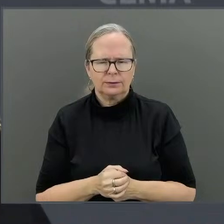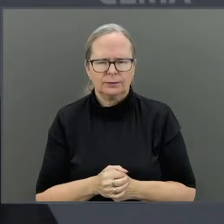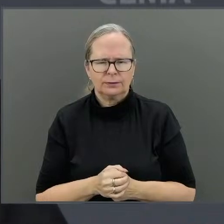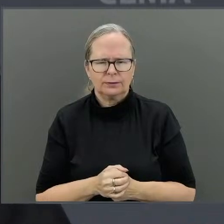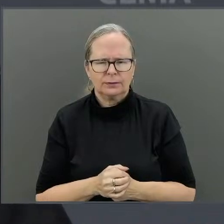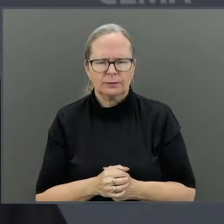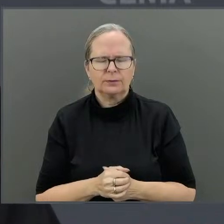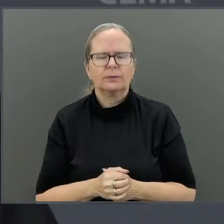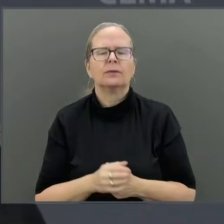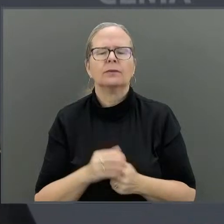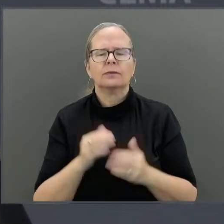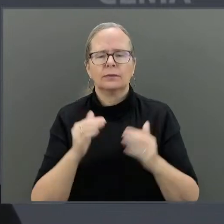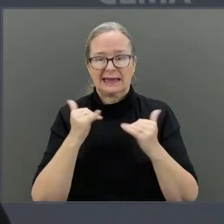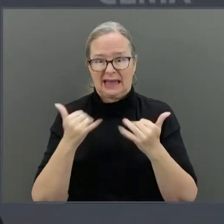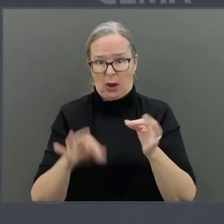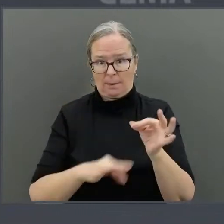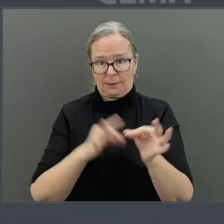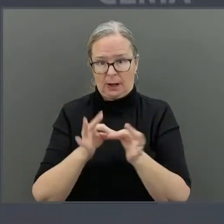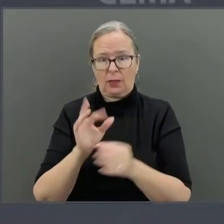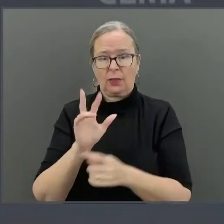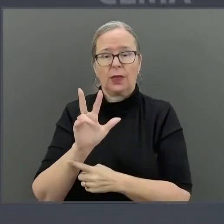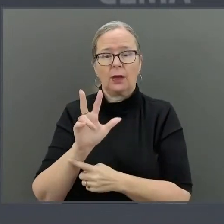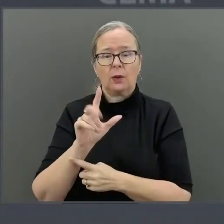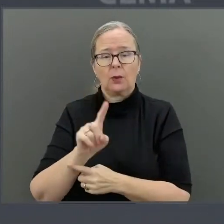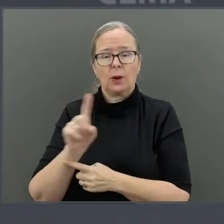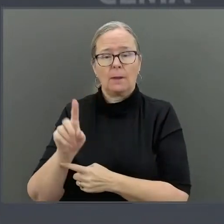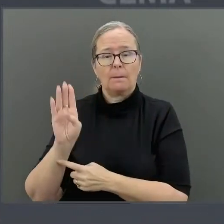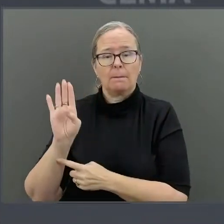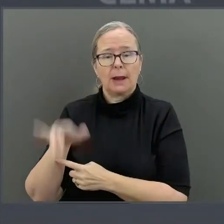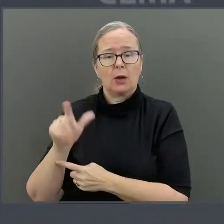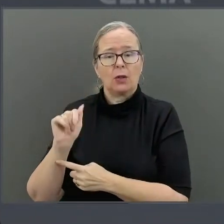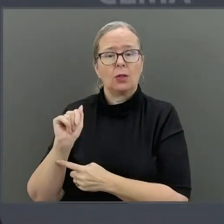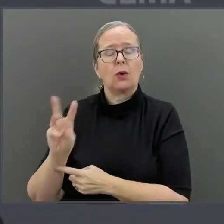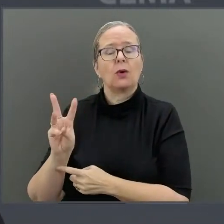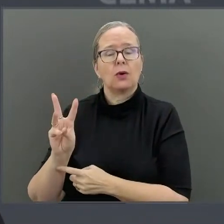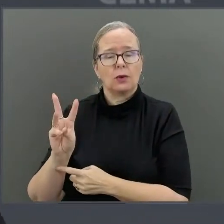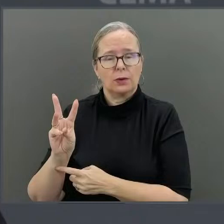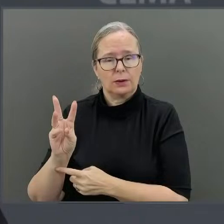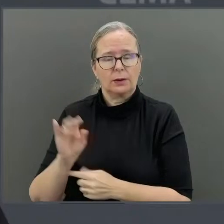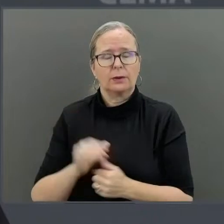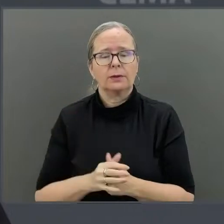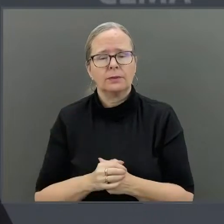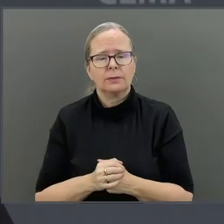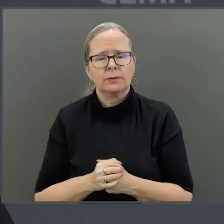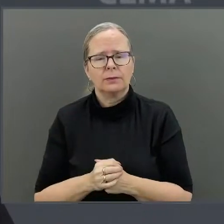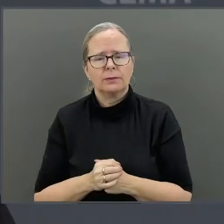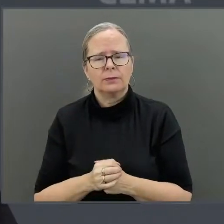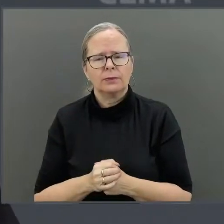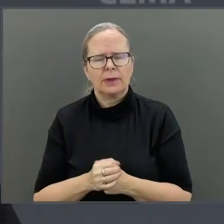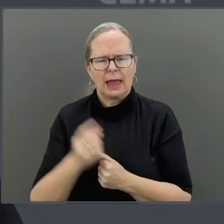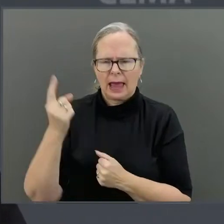of financial cost for this event on the very first day of this event SEMA working with the